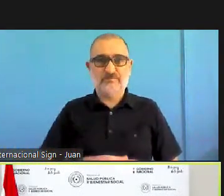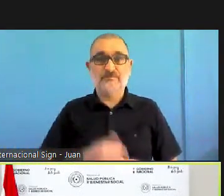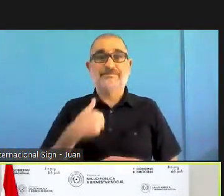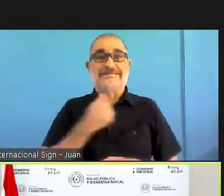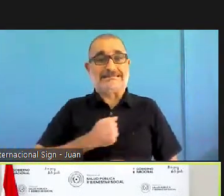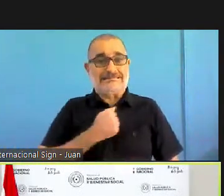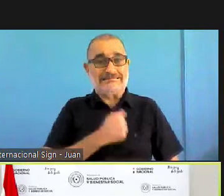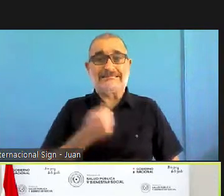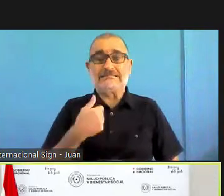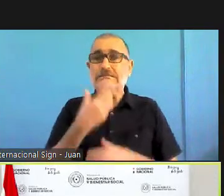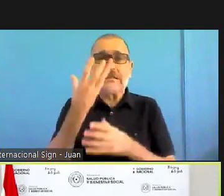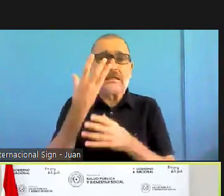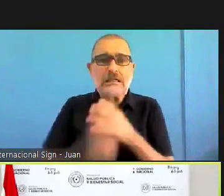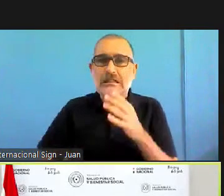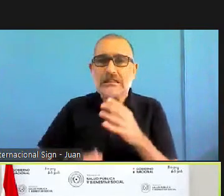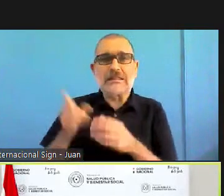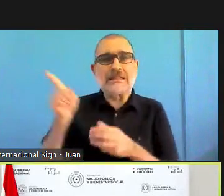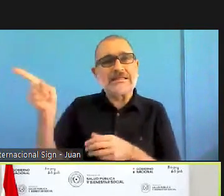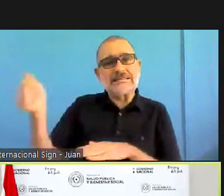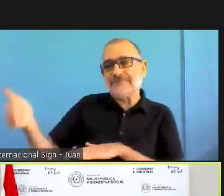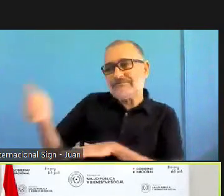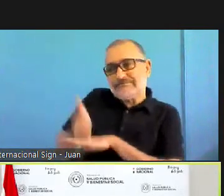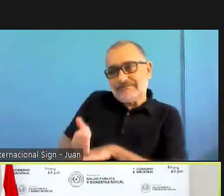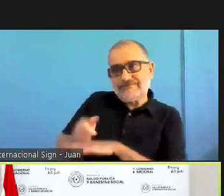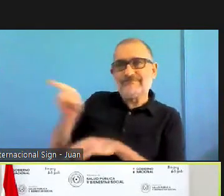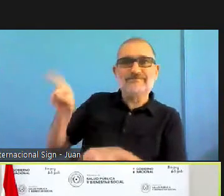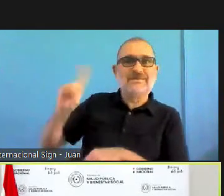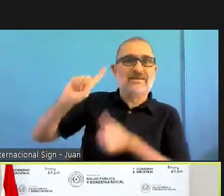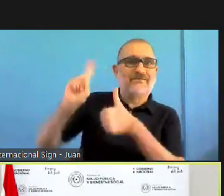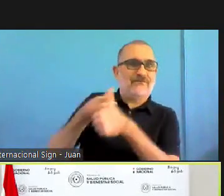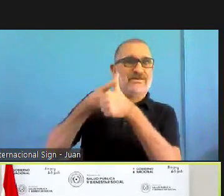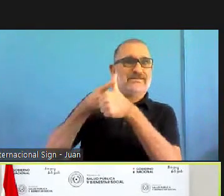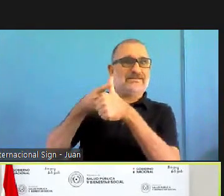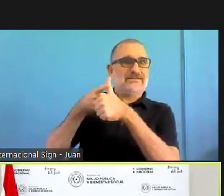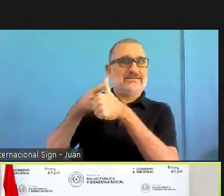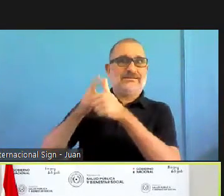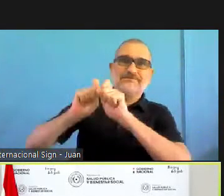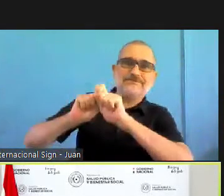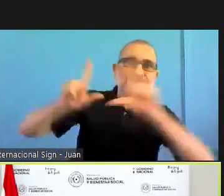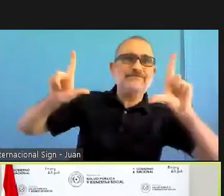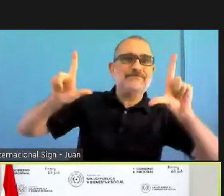There he is.